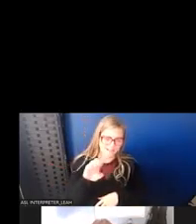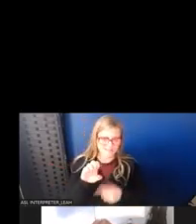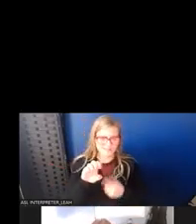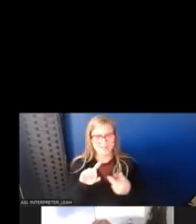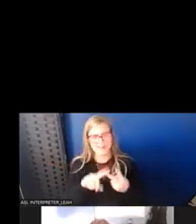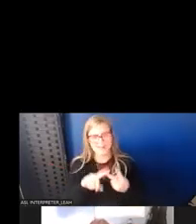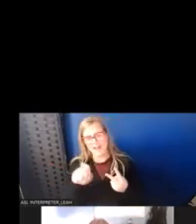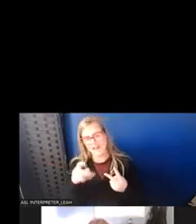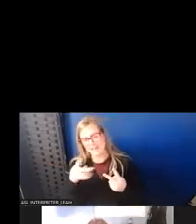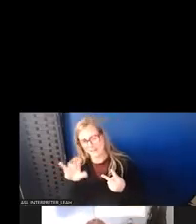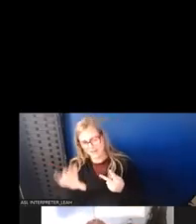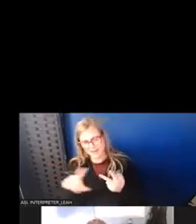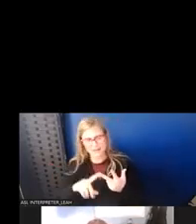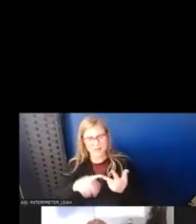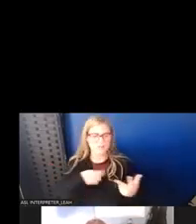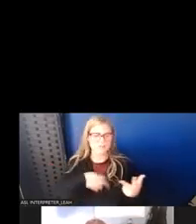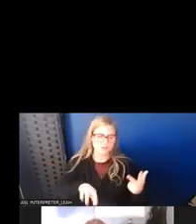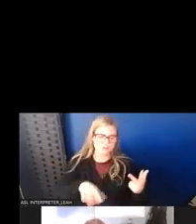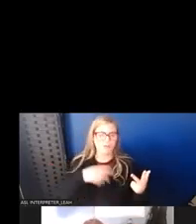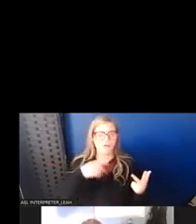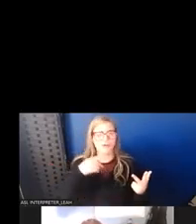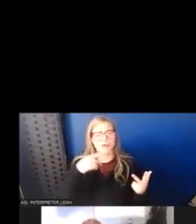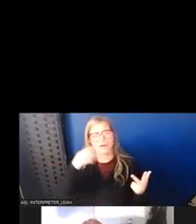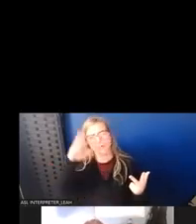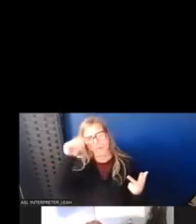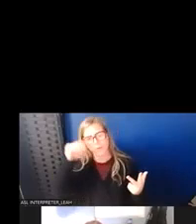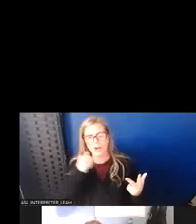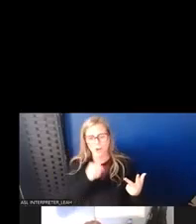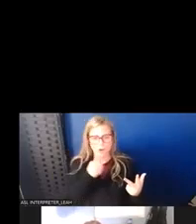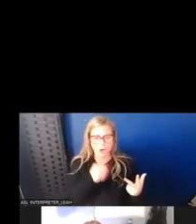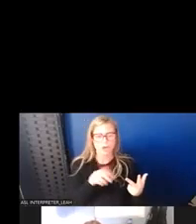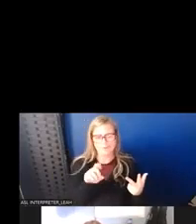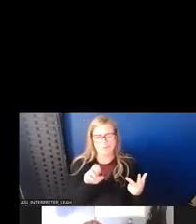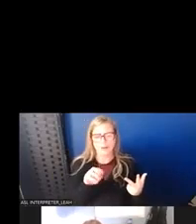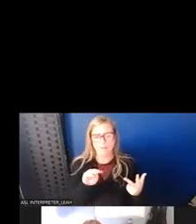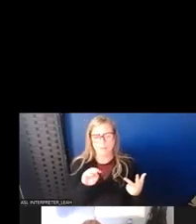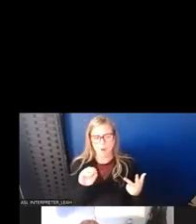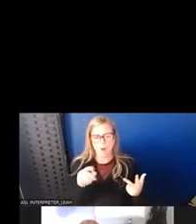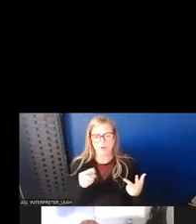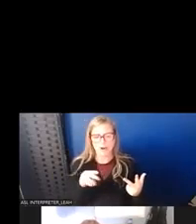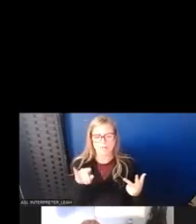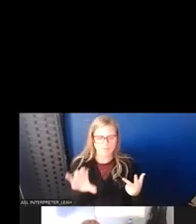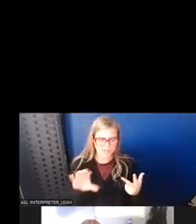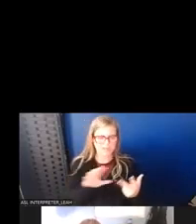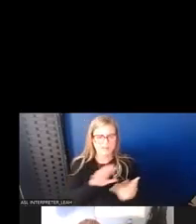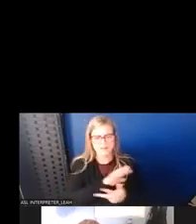Things like ethnic background, religion, gender, age, life, states, all these kinds of things.